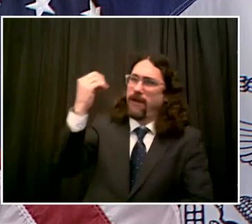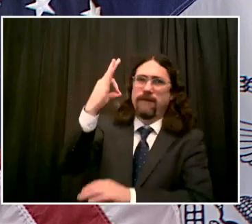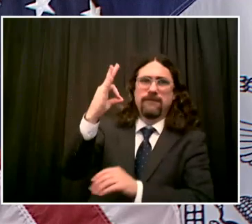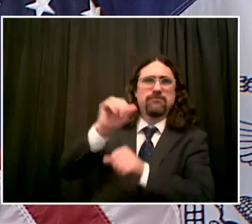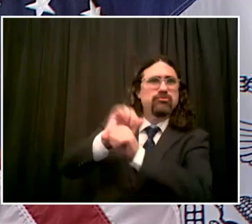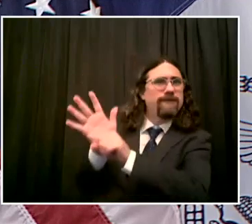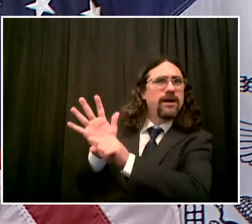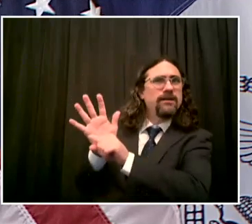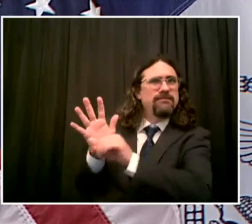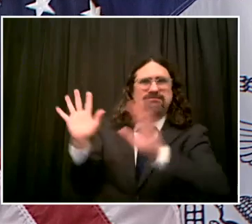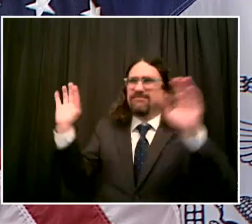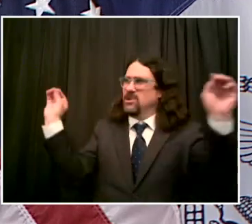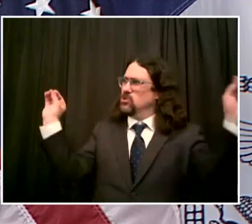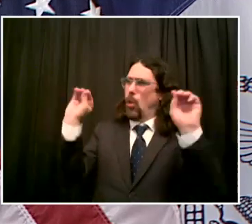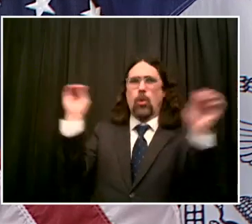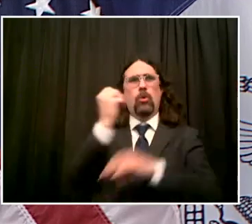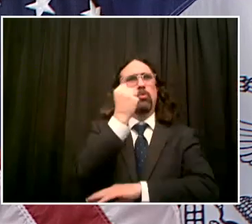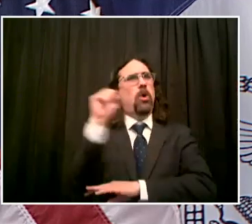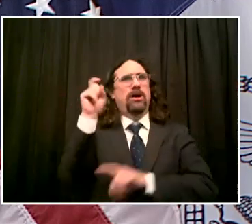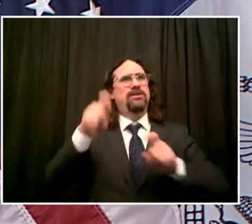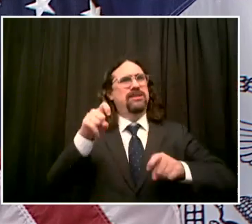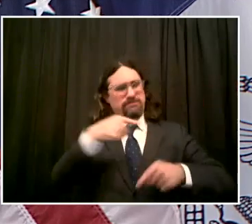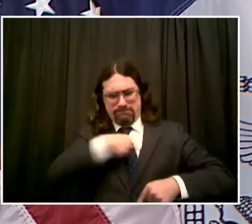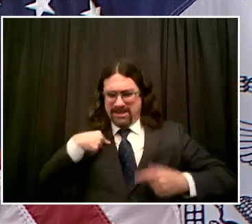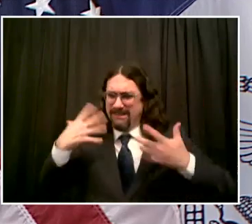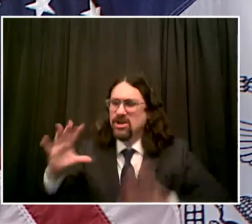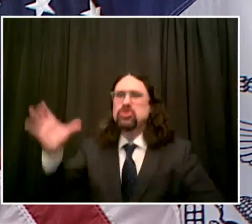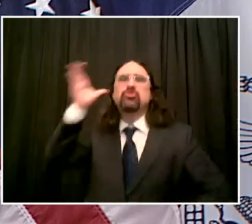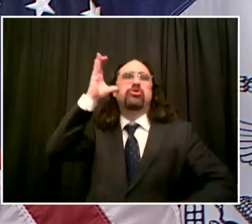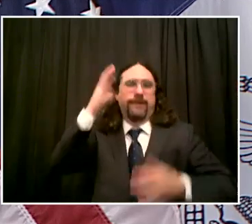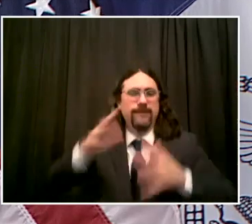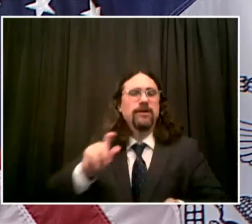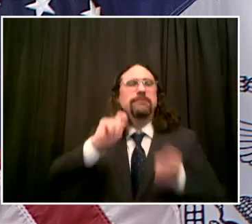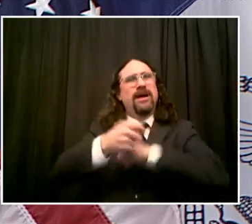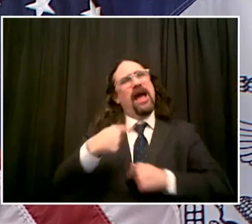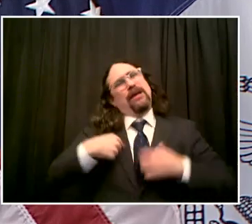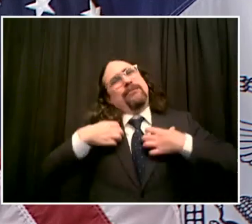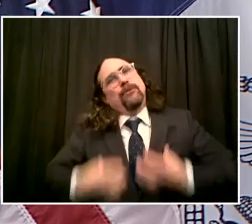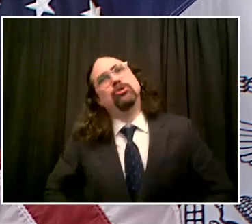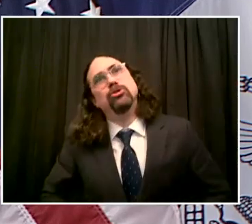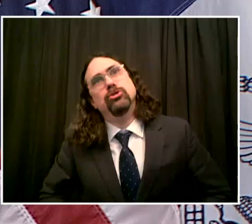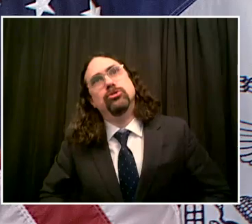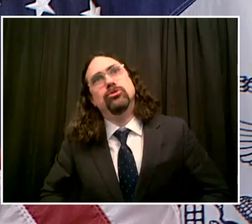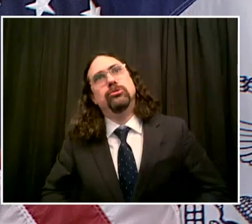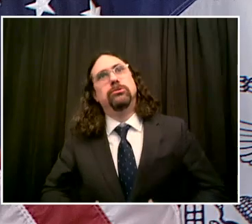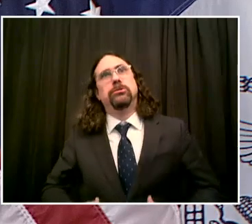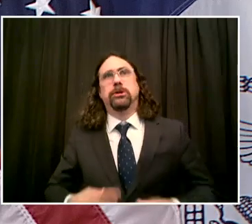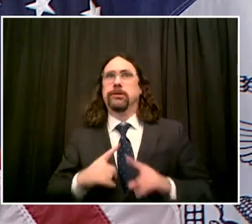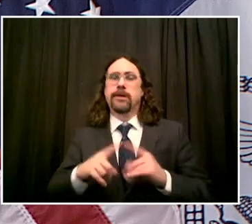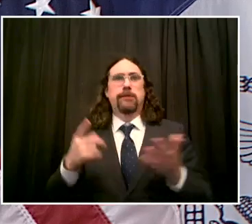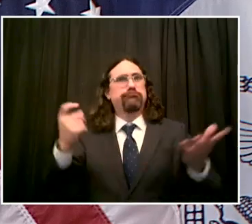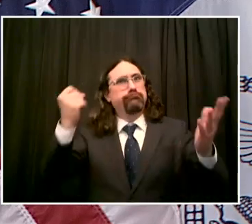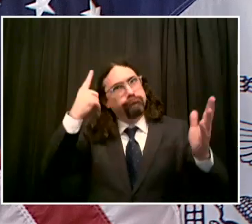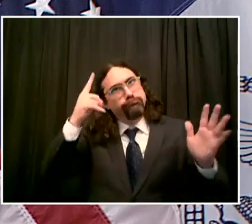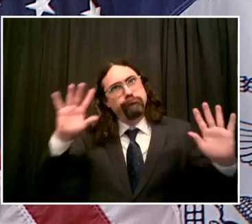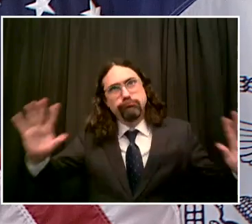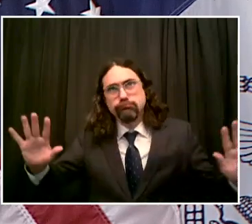AN EXTRAORDINARY CRISIS FUELED